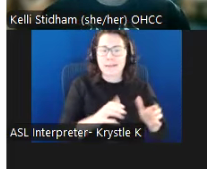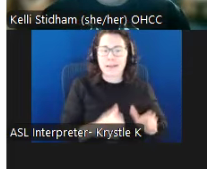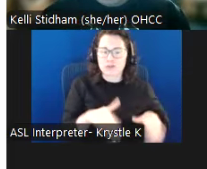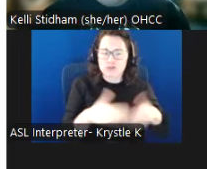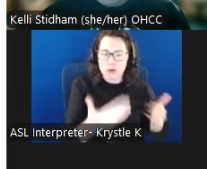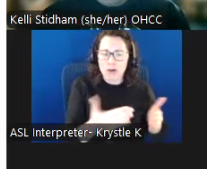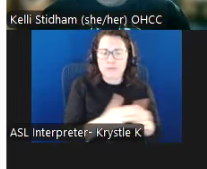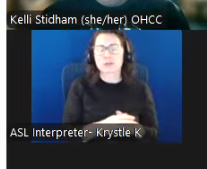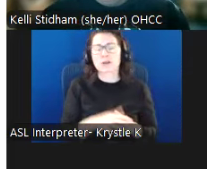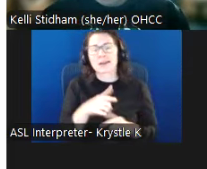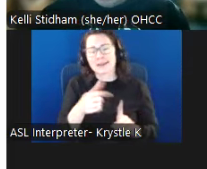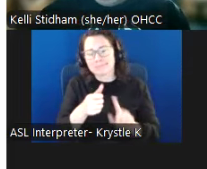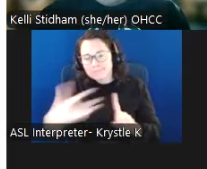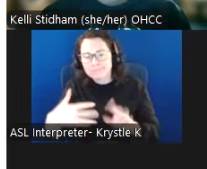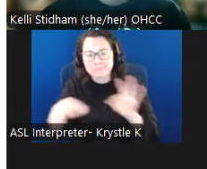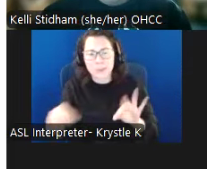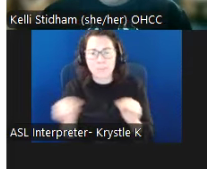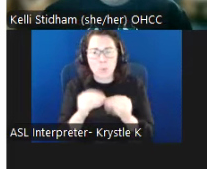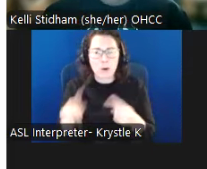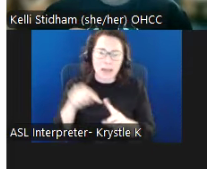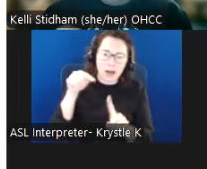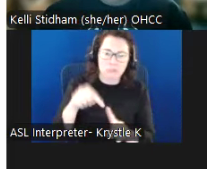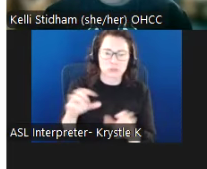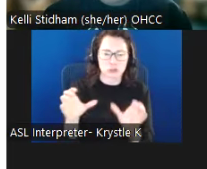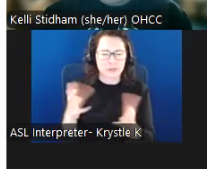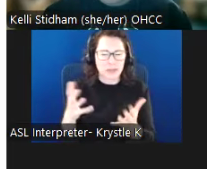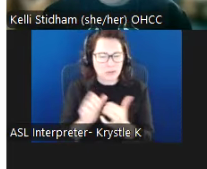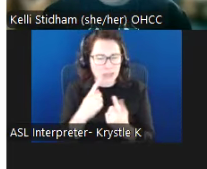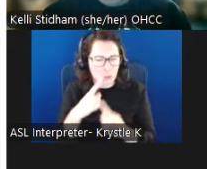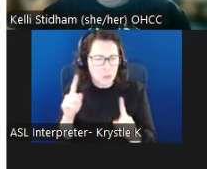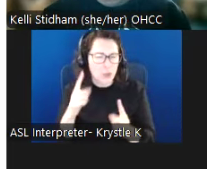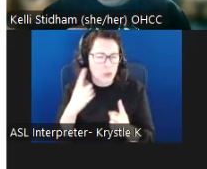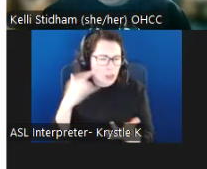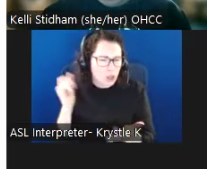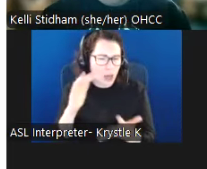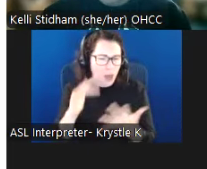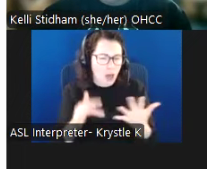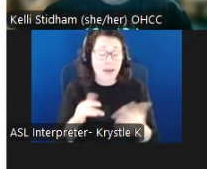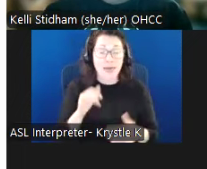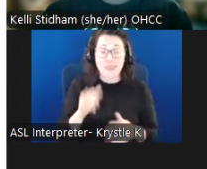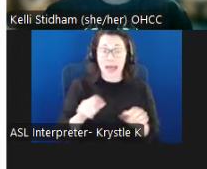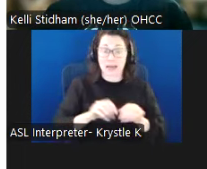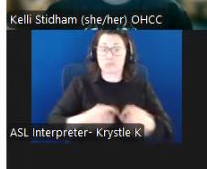certifications work and um we release it